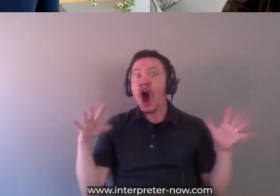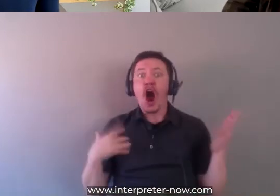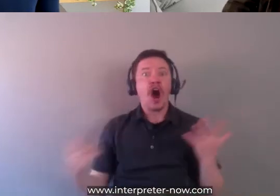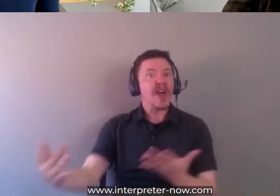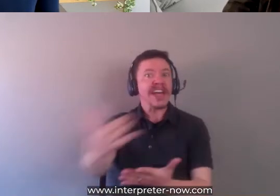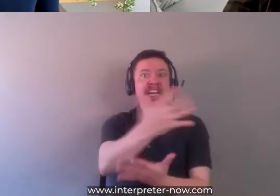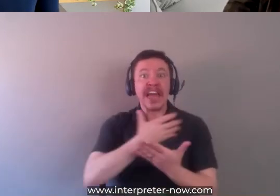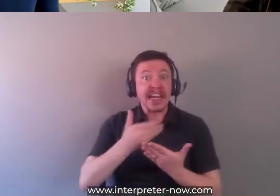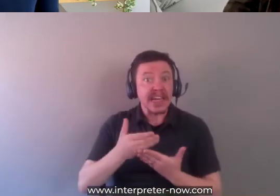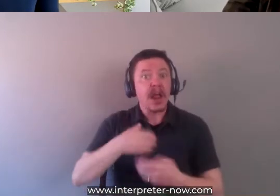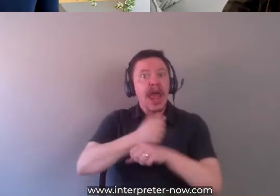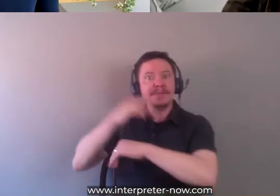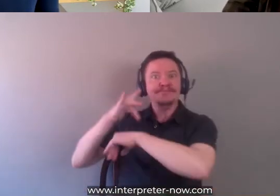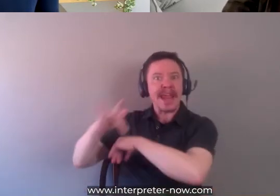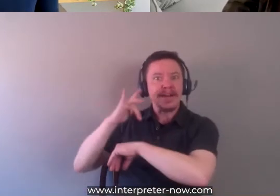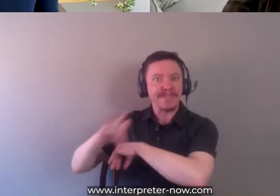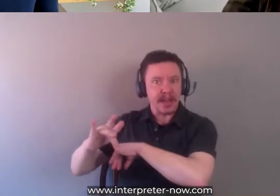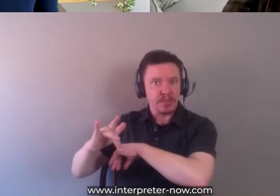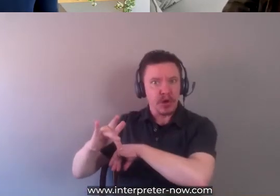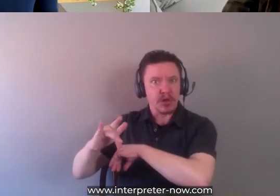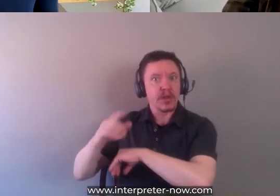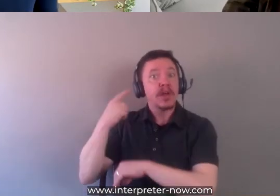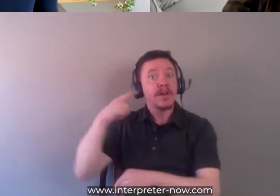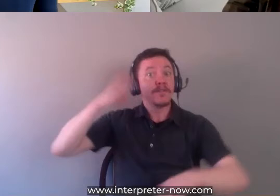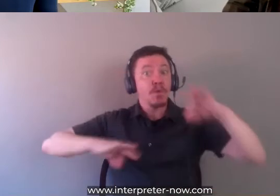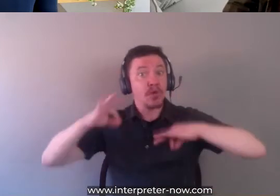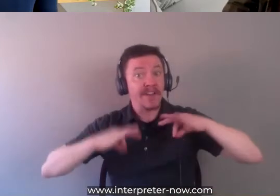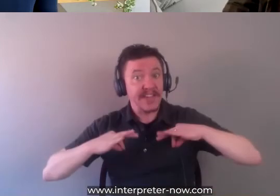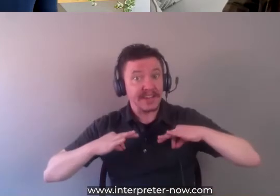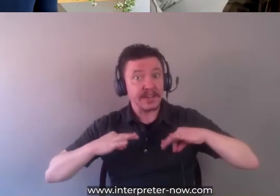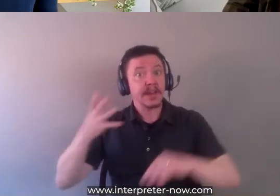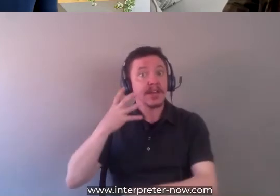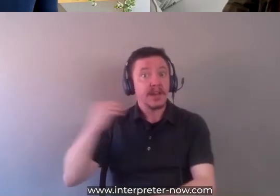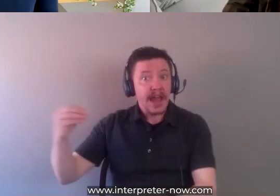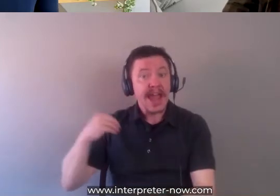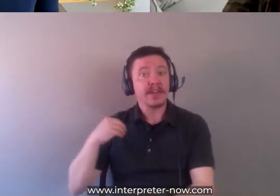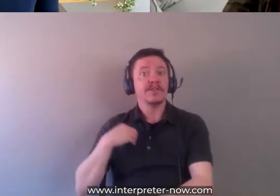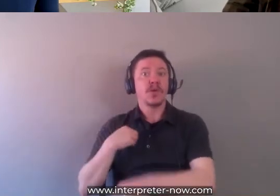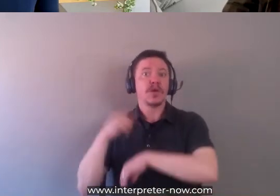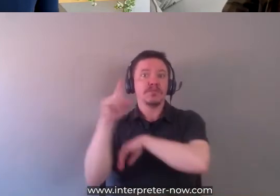and made available, for profit and for prosecution.